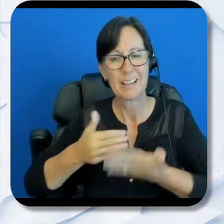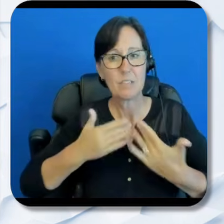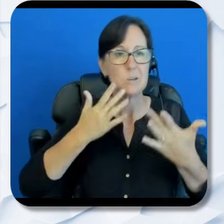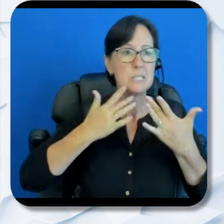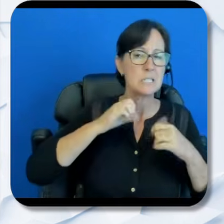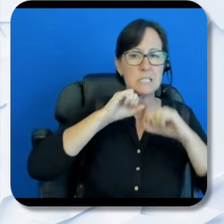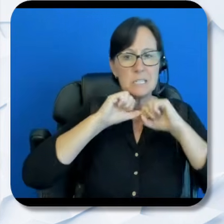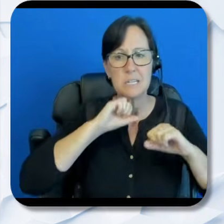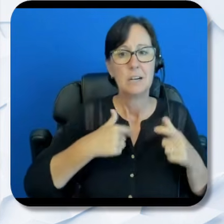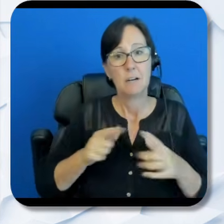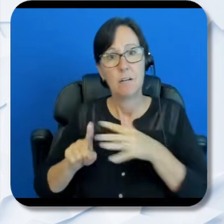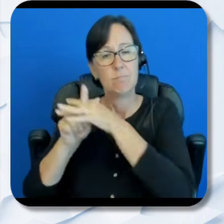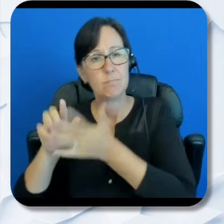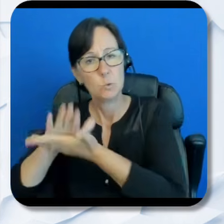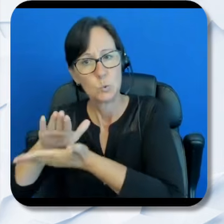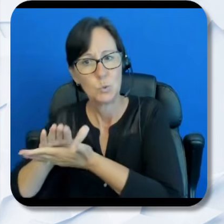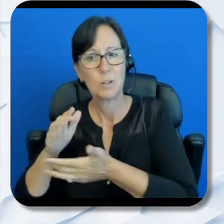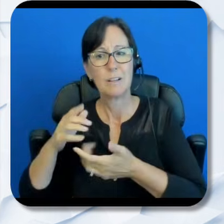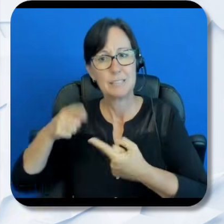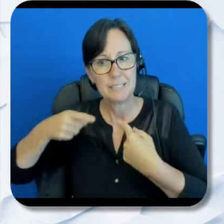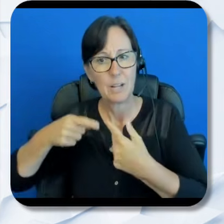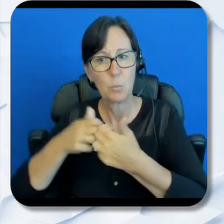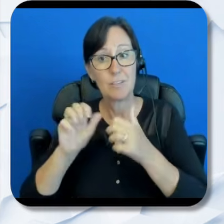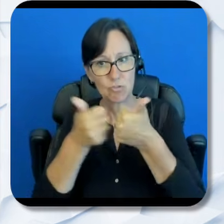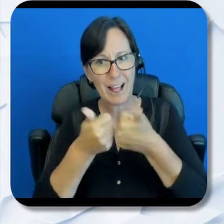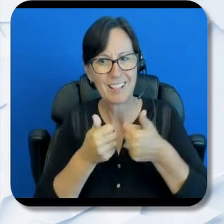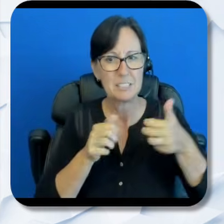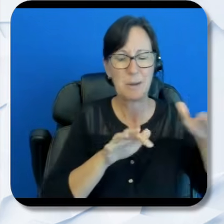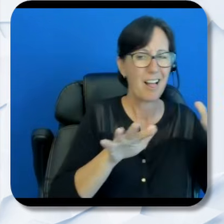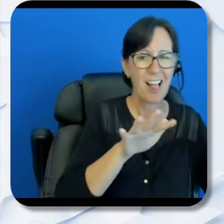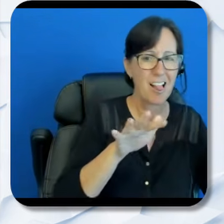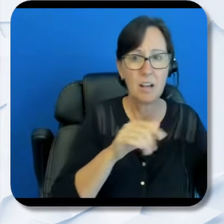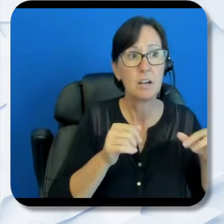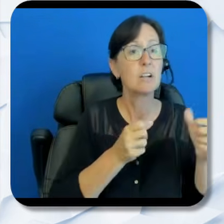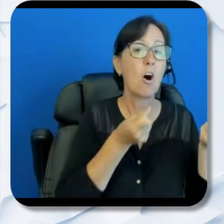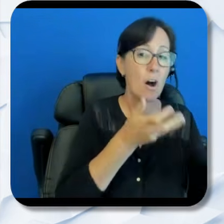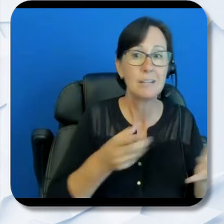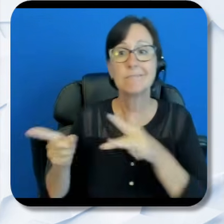to show up, but they deal with challenges that can lead to chronic absenteeism or health issues.